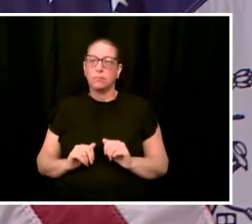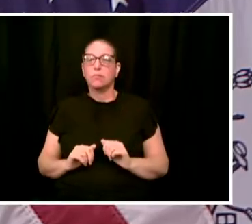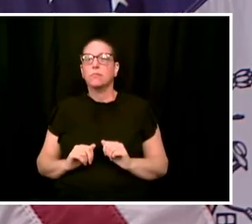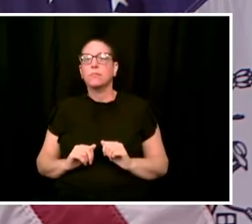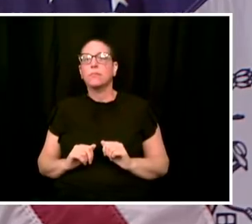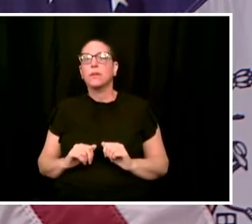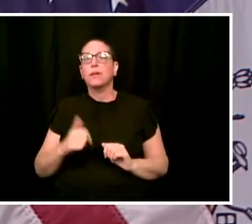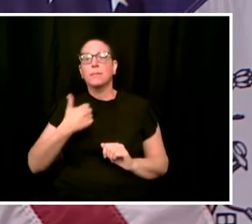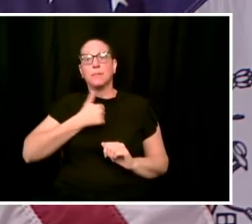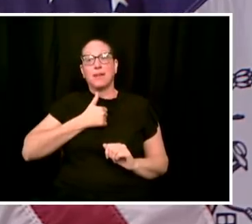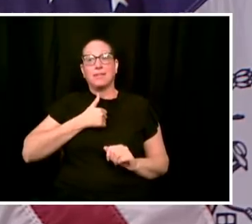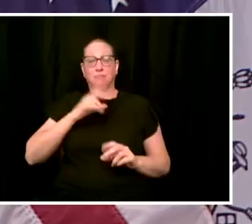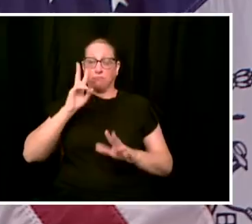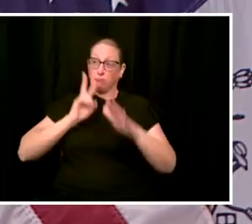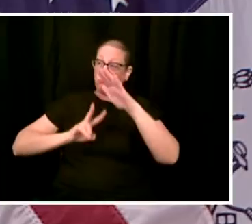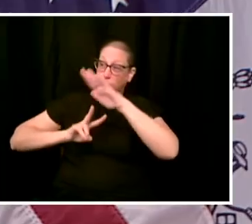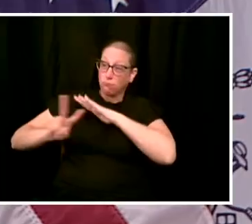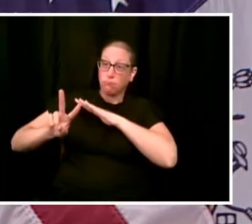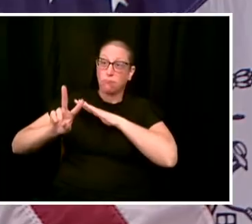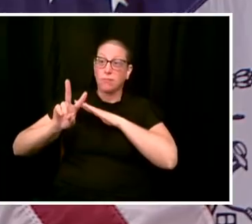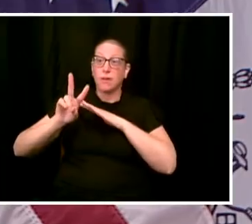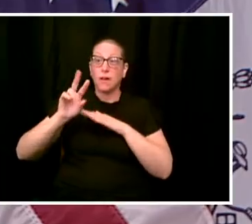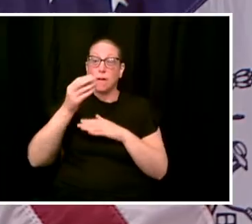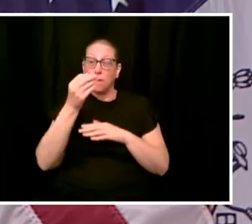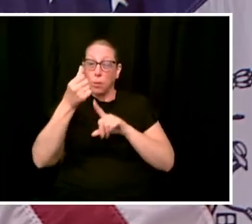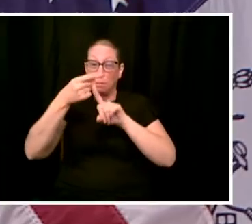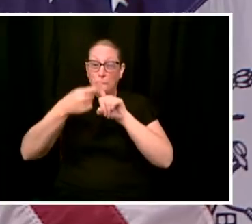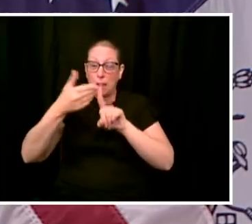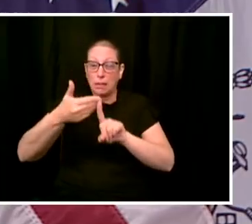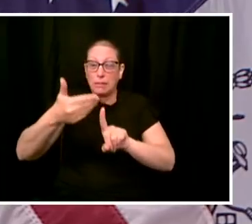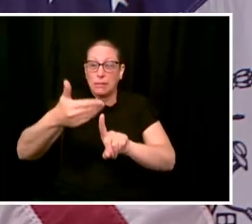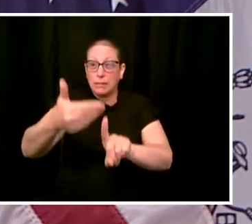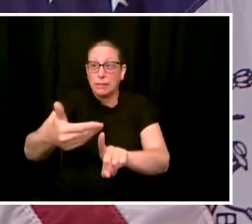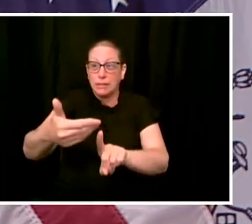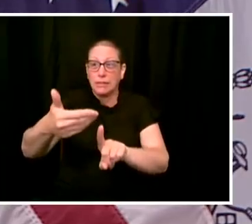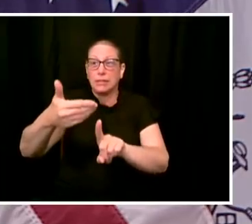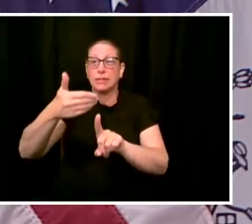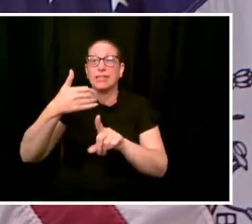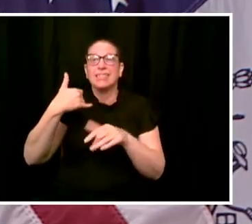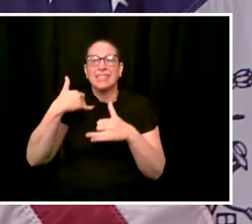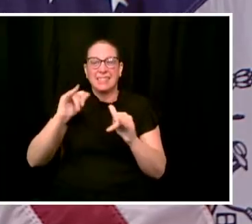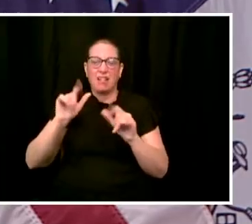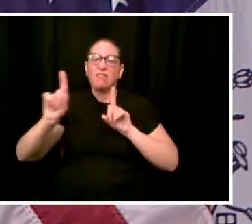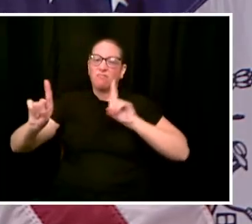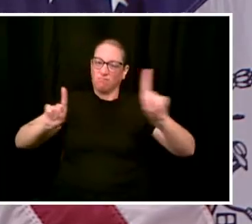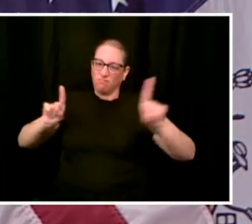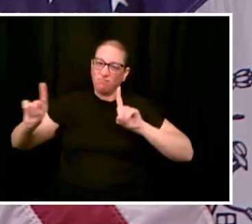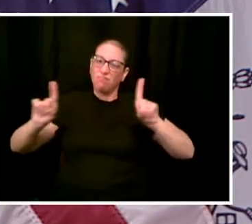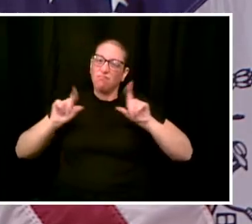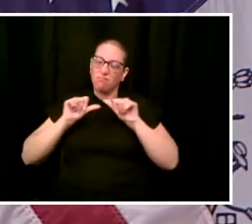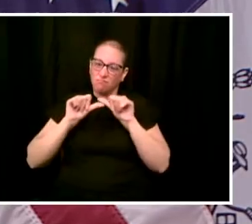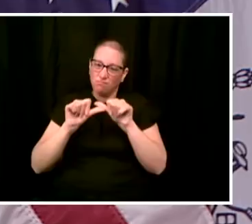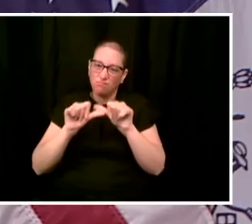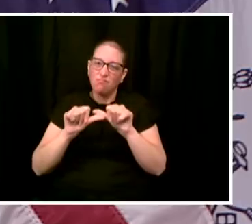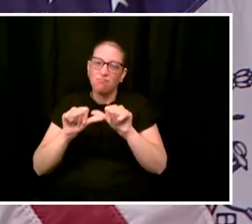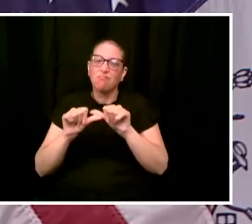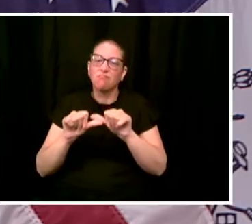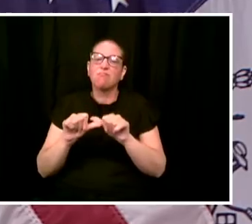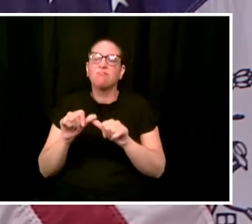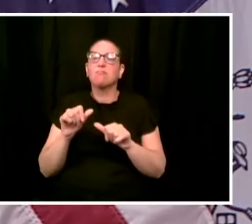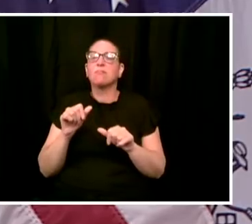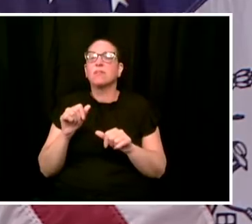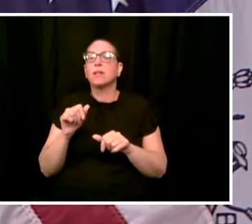BASIC RULES OF